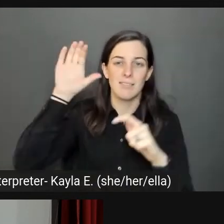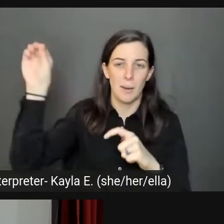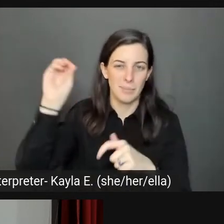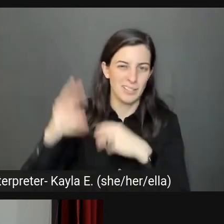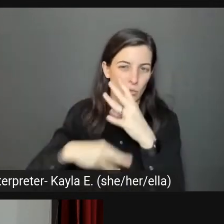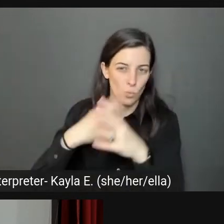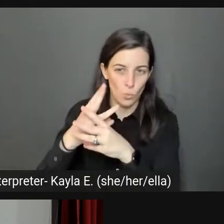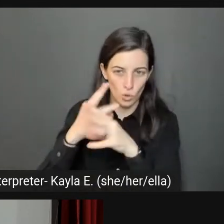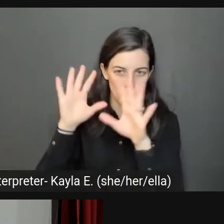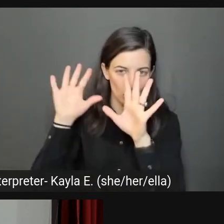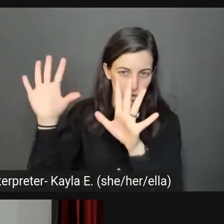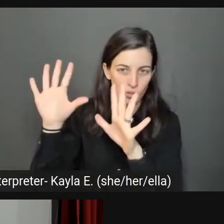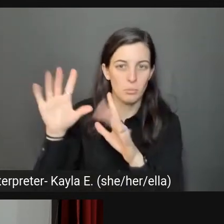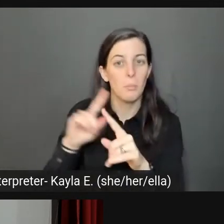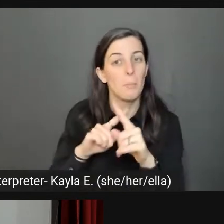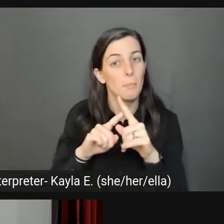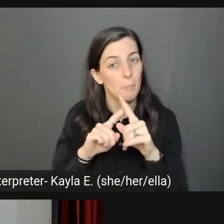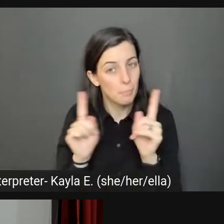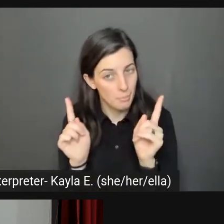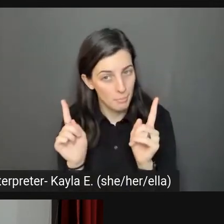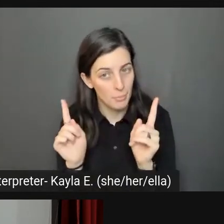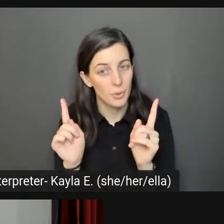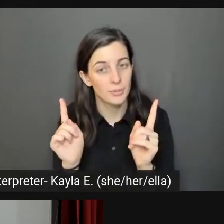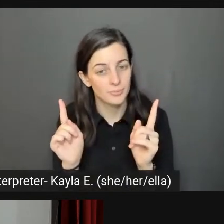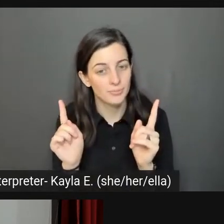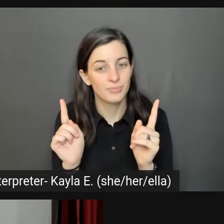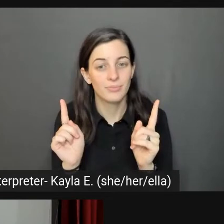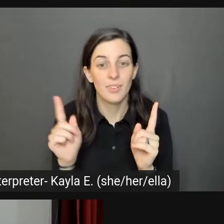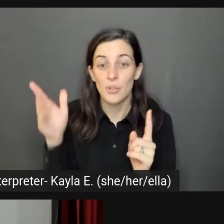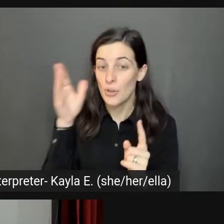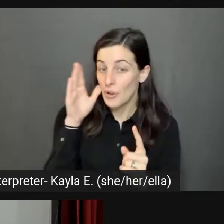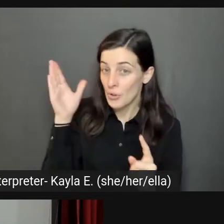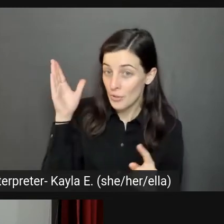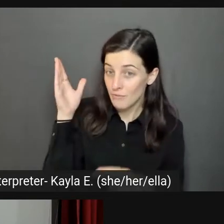With that being said, the future of SenseIT